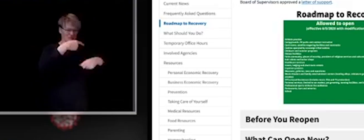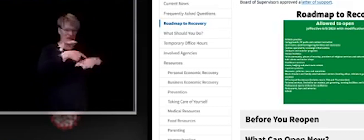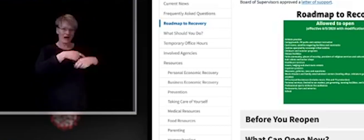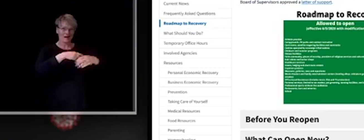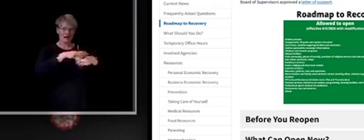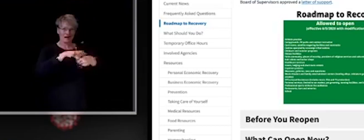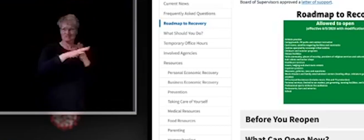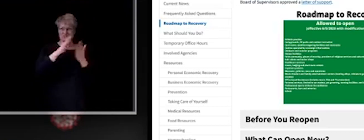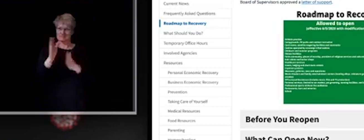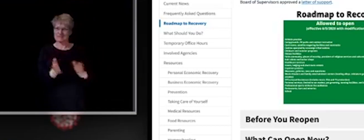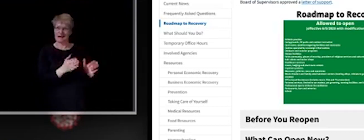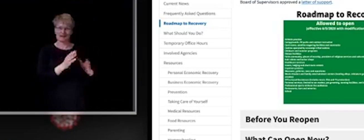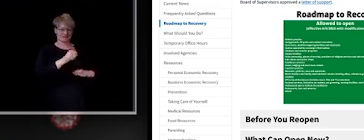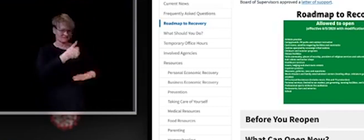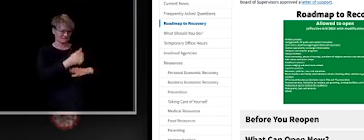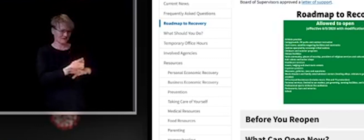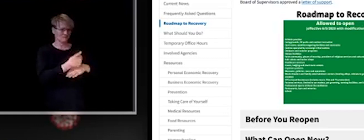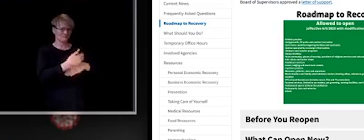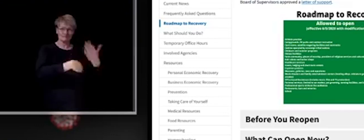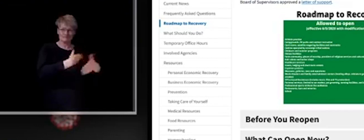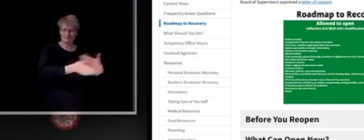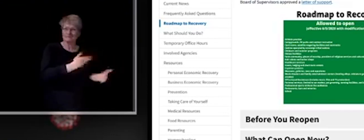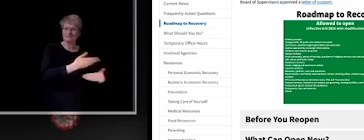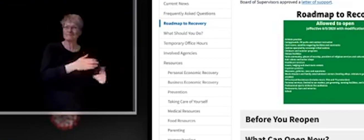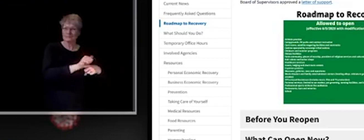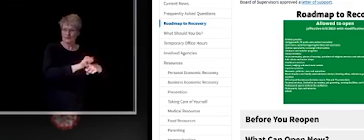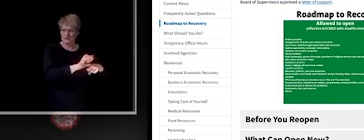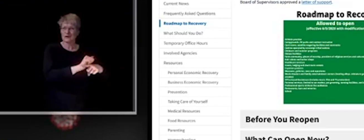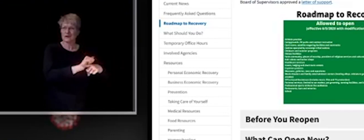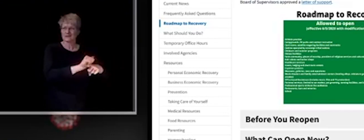at the guidance that they’ve already done training and have site specific plans in place,